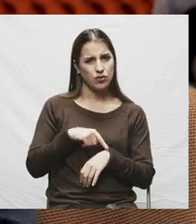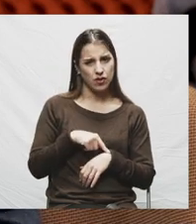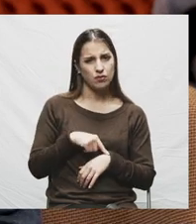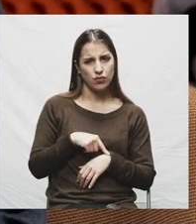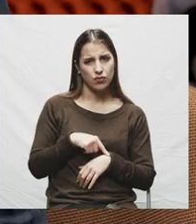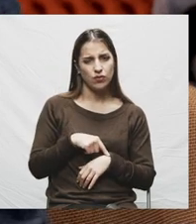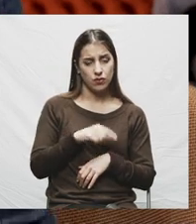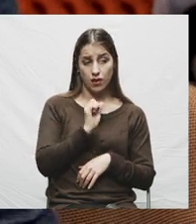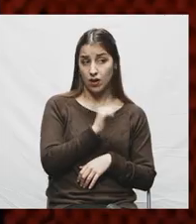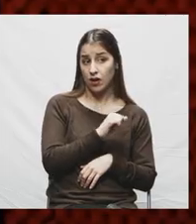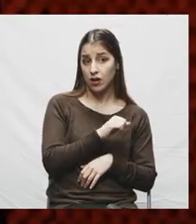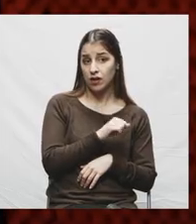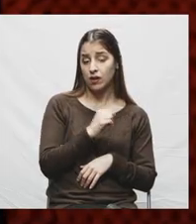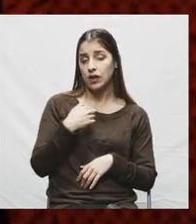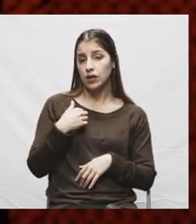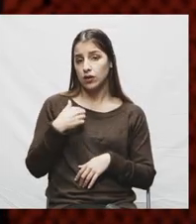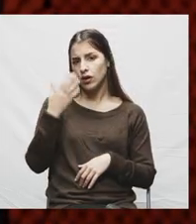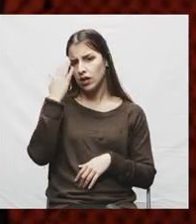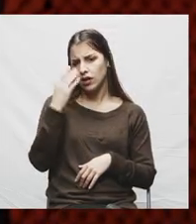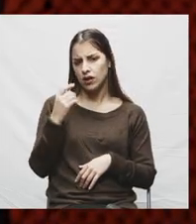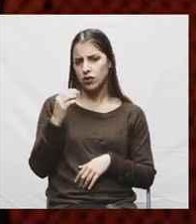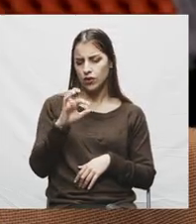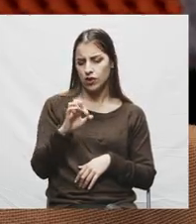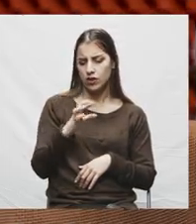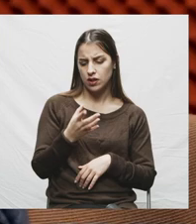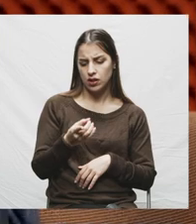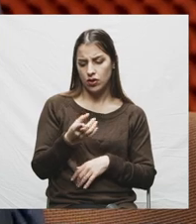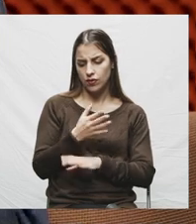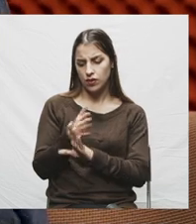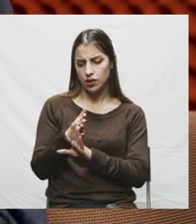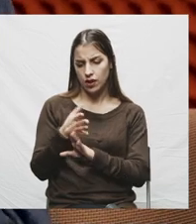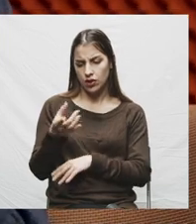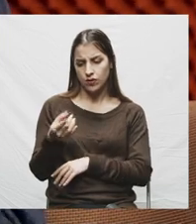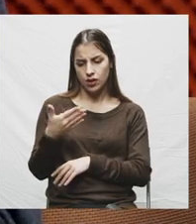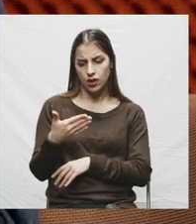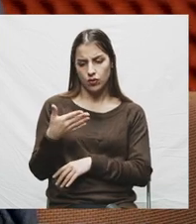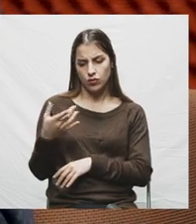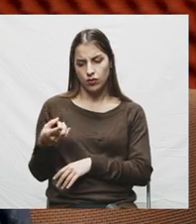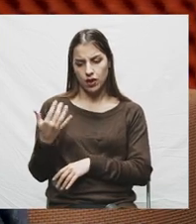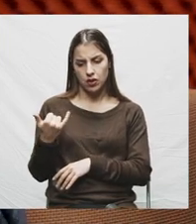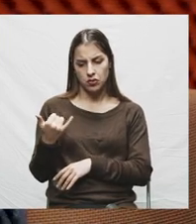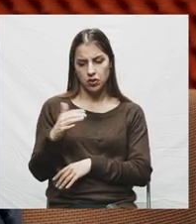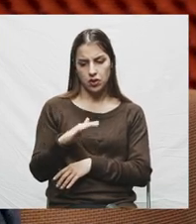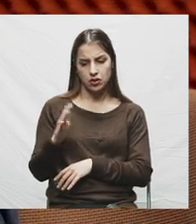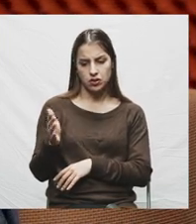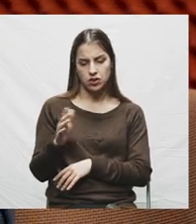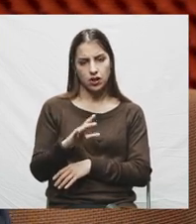It really is, it really is. It’s incredible. I think between 1989 and 1991, 1992… [boiling sound]